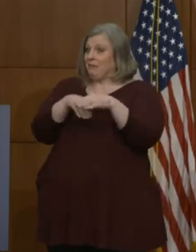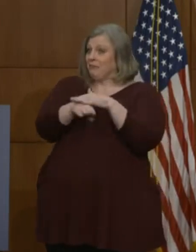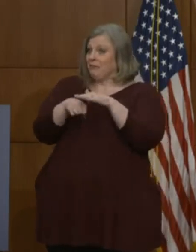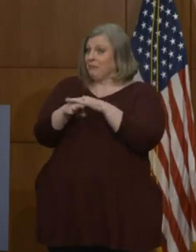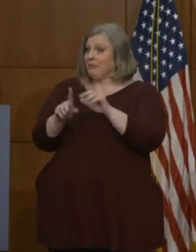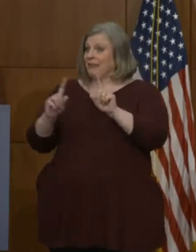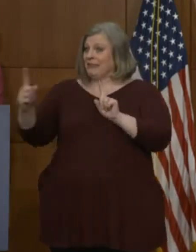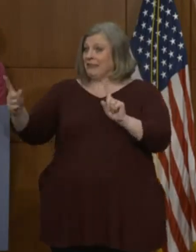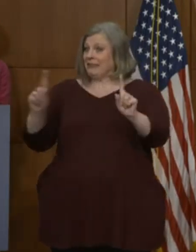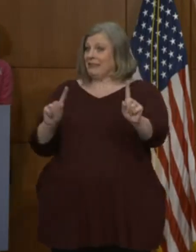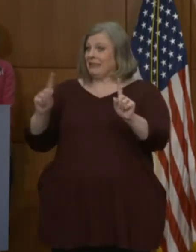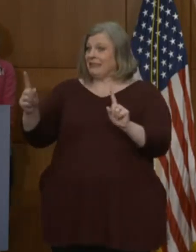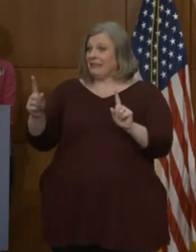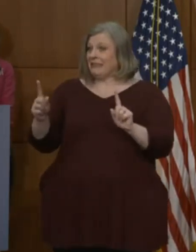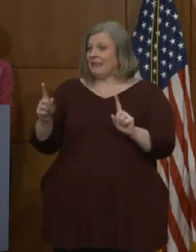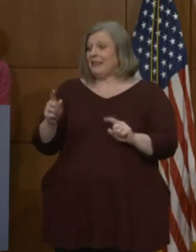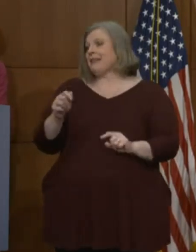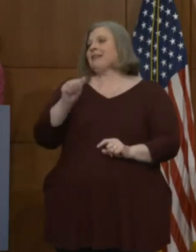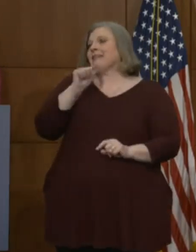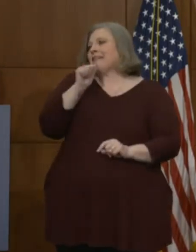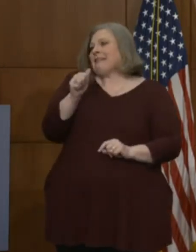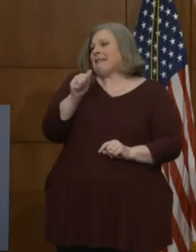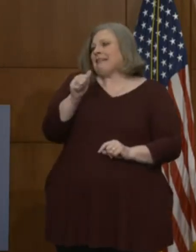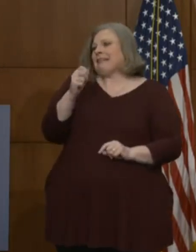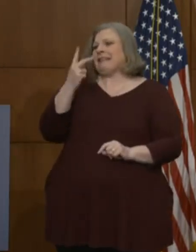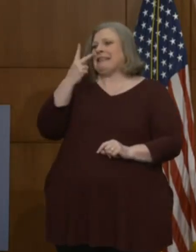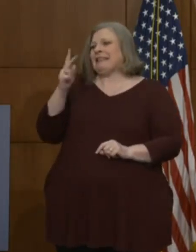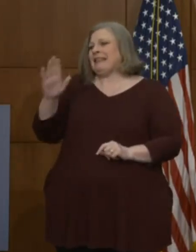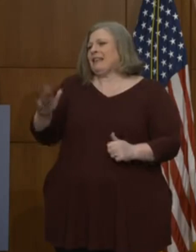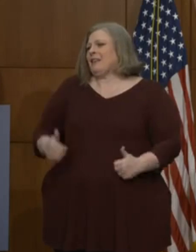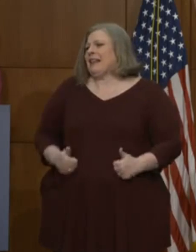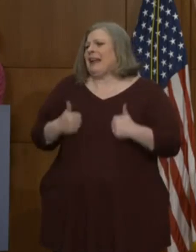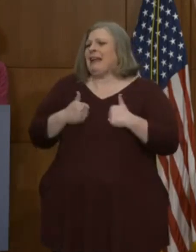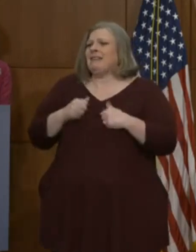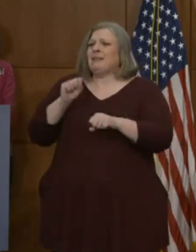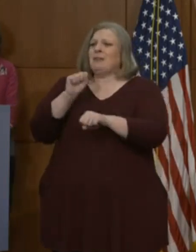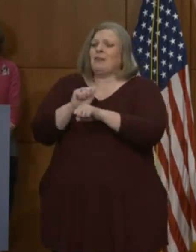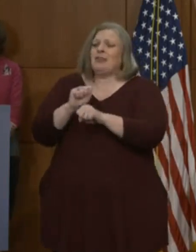WORK BY ONE OF OUR MAYBE HAVE MORE OR TWO PEOPLE IN YOUR MORE OR TWO PEOPLE IN YOUR SHOPPING. BASED OUT SO THEY